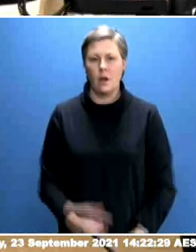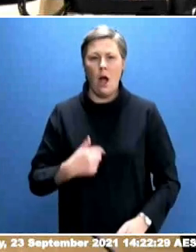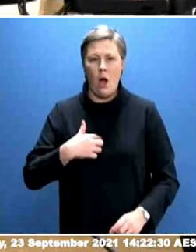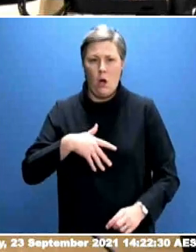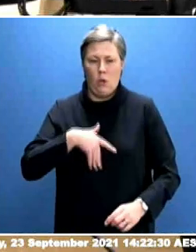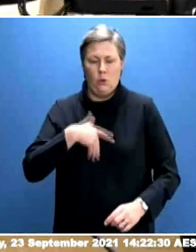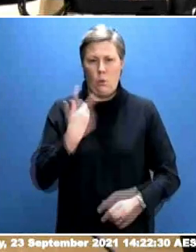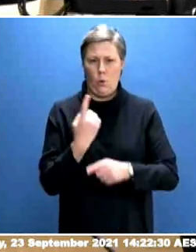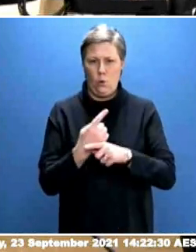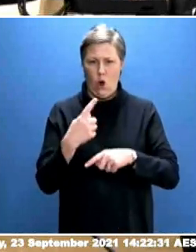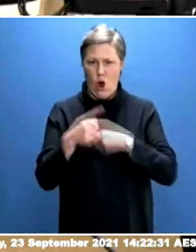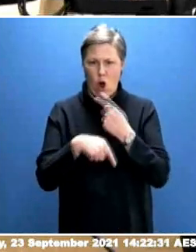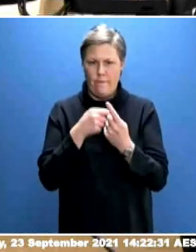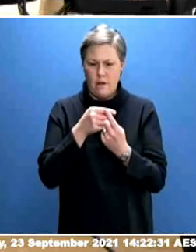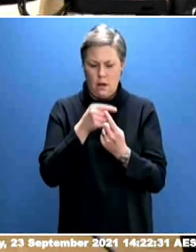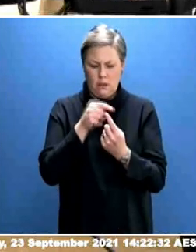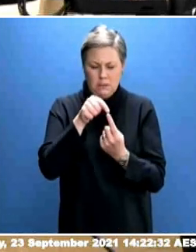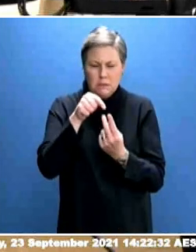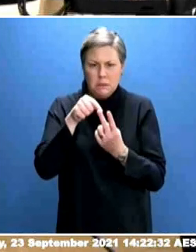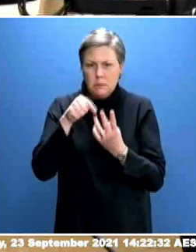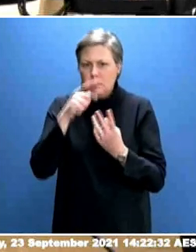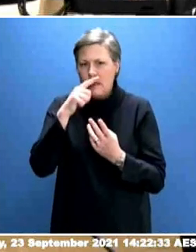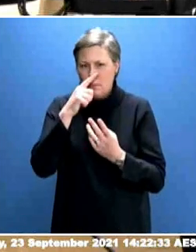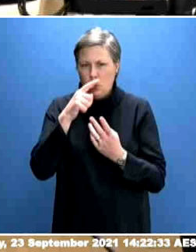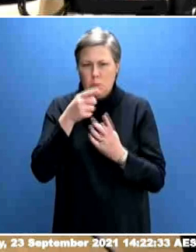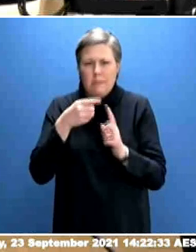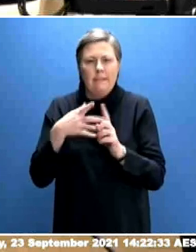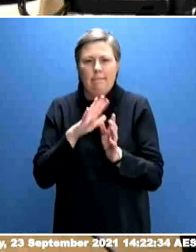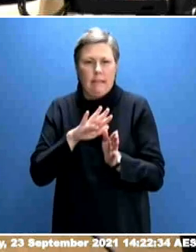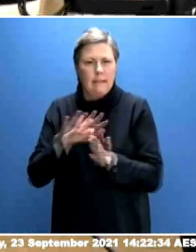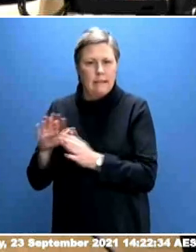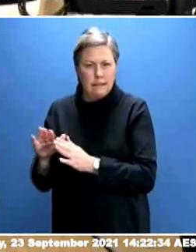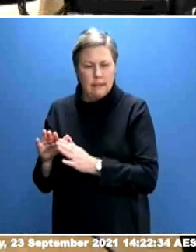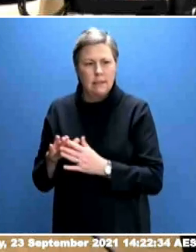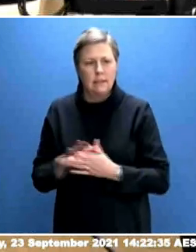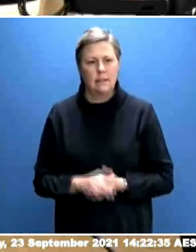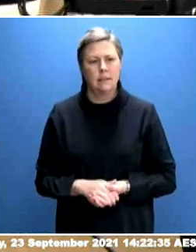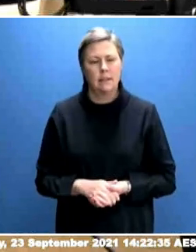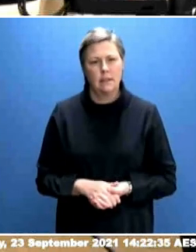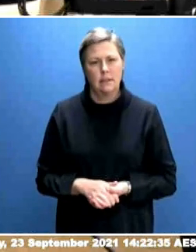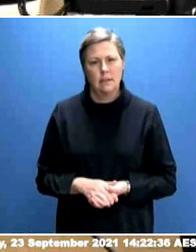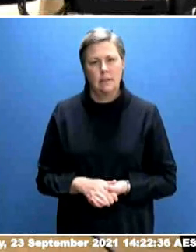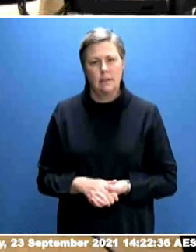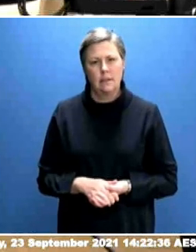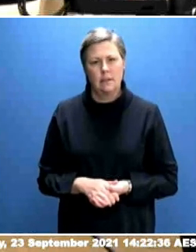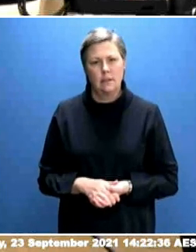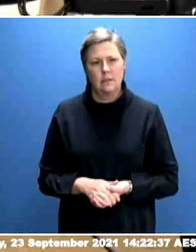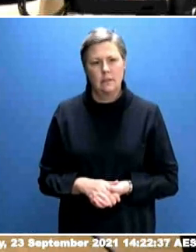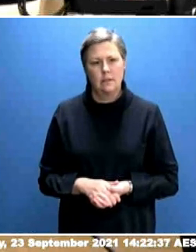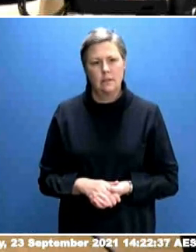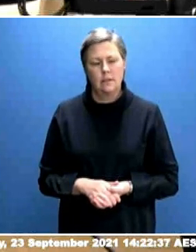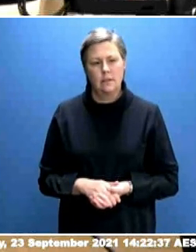still be relevant to this, to ask you then about the recommencement